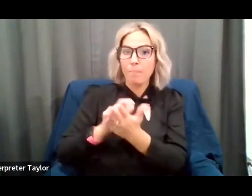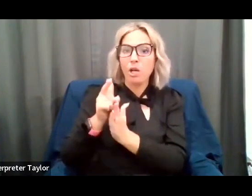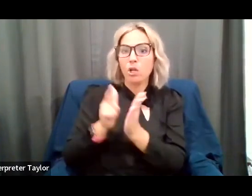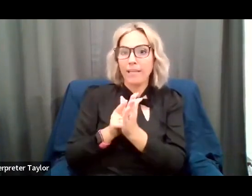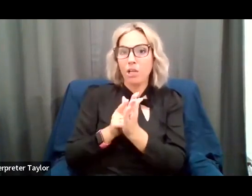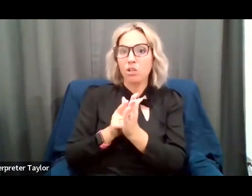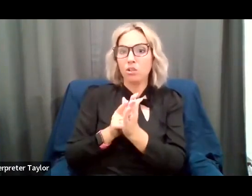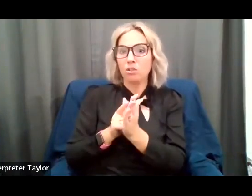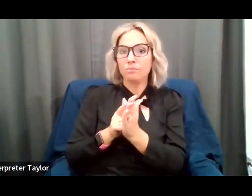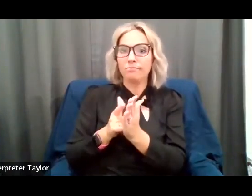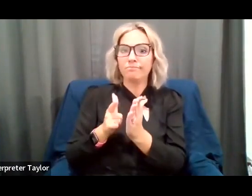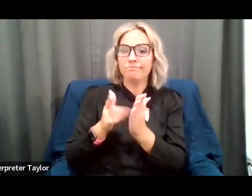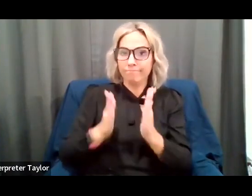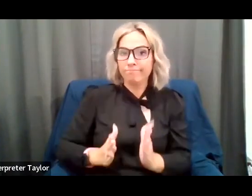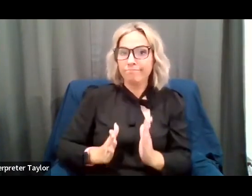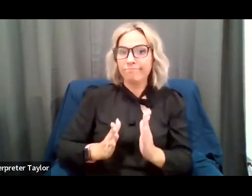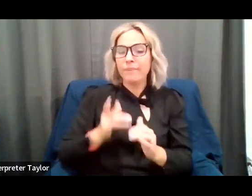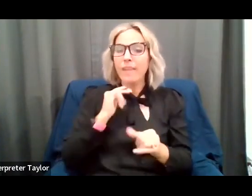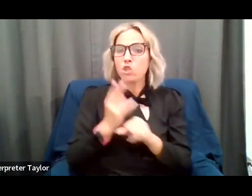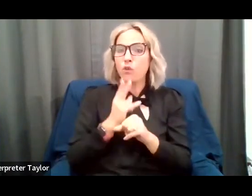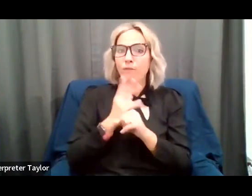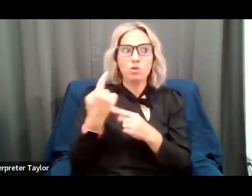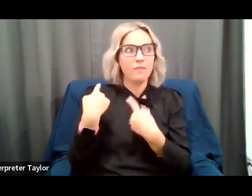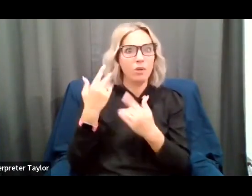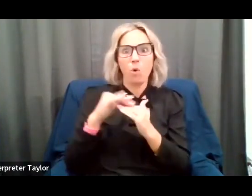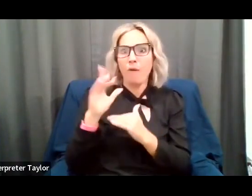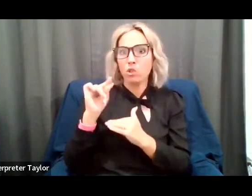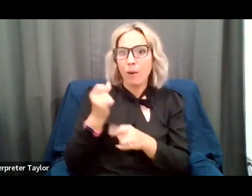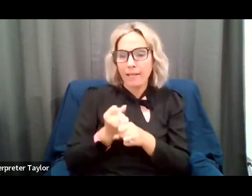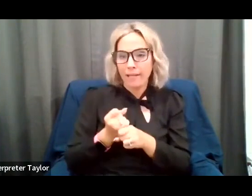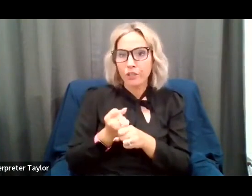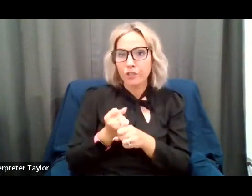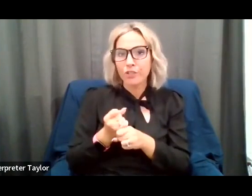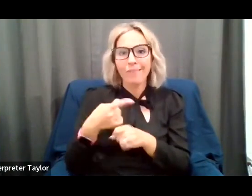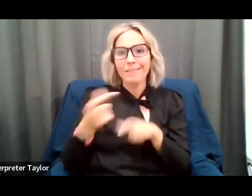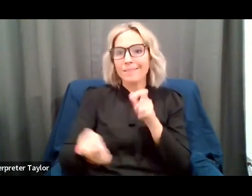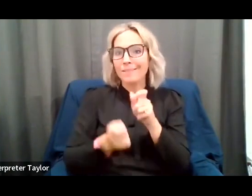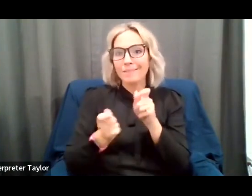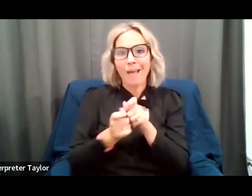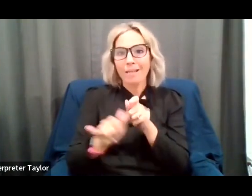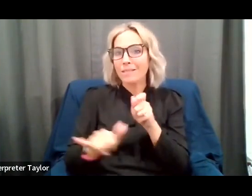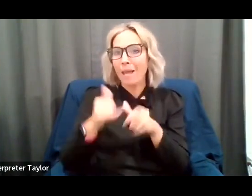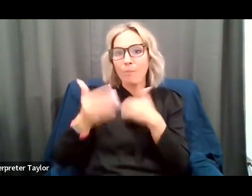the same legal counsel that you've used for 20+ years. This is the exact same process that we did-